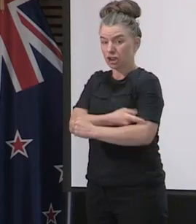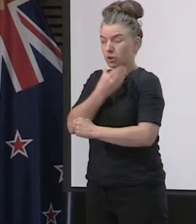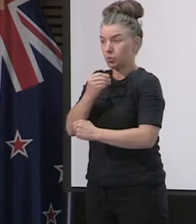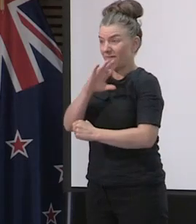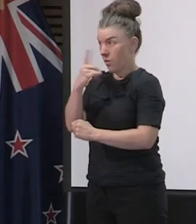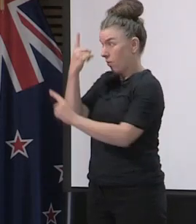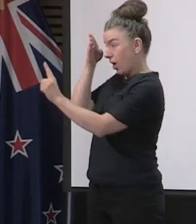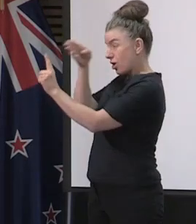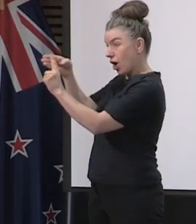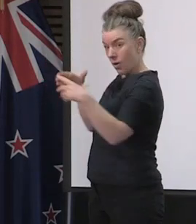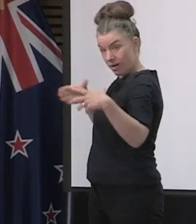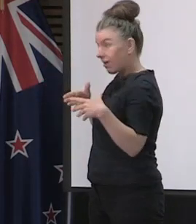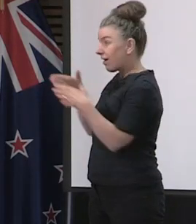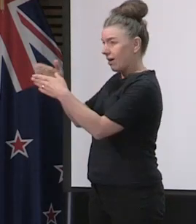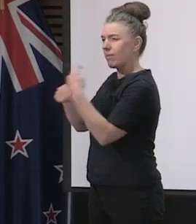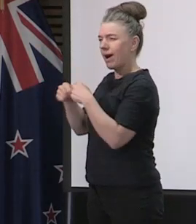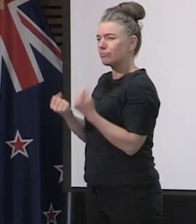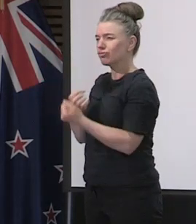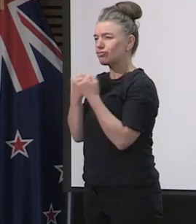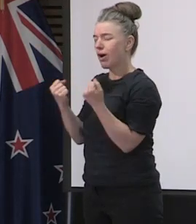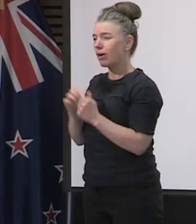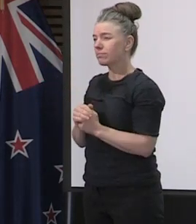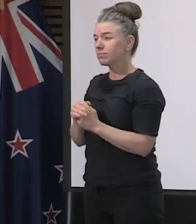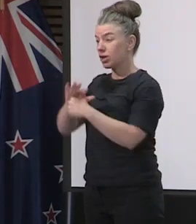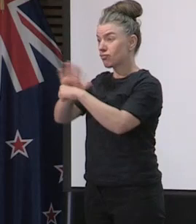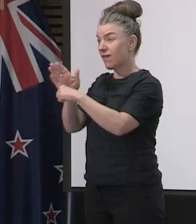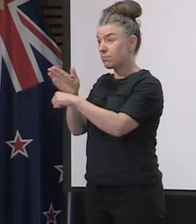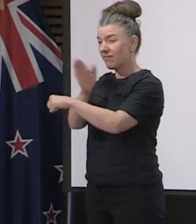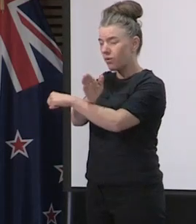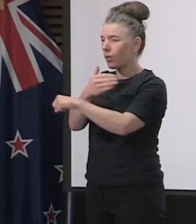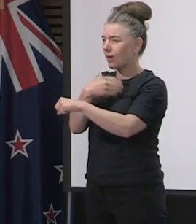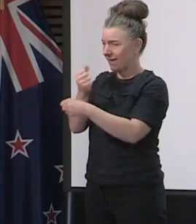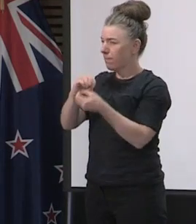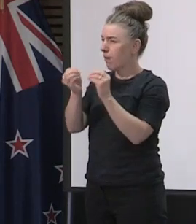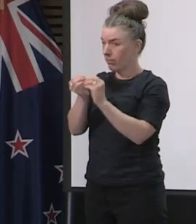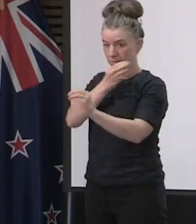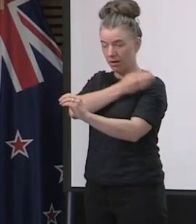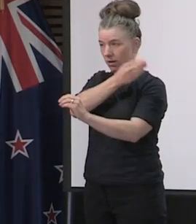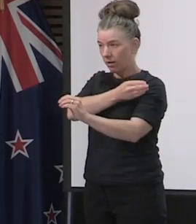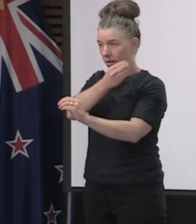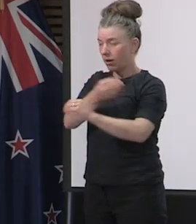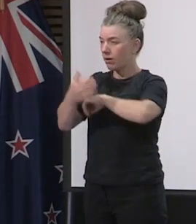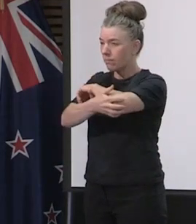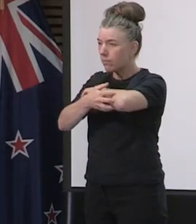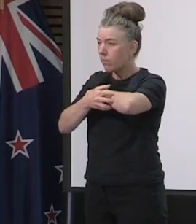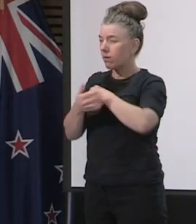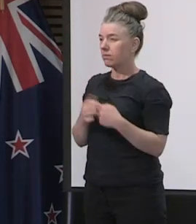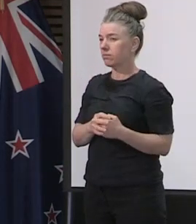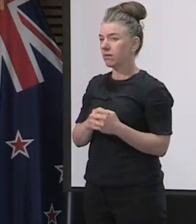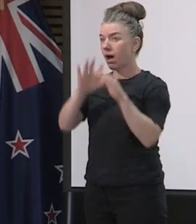are a formidable force. We channel our energies into our goal collectively we are stronger. Prior to the virus